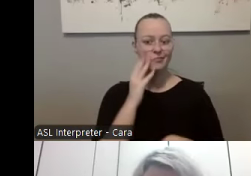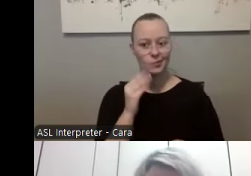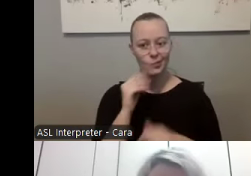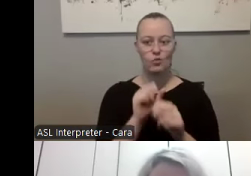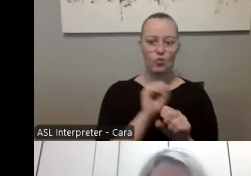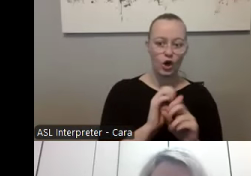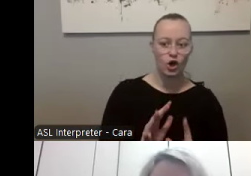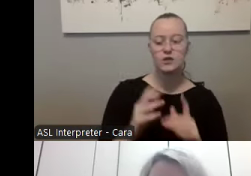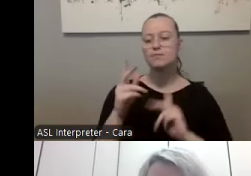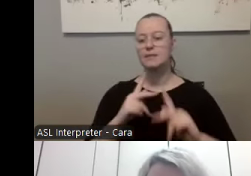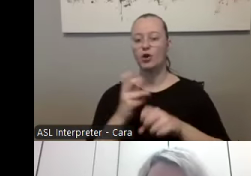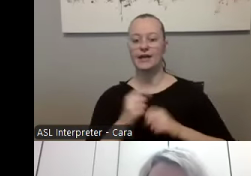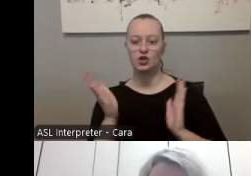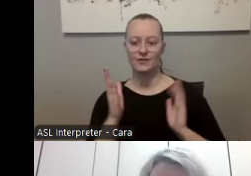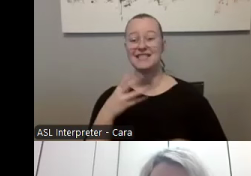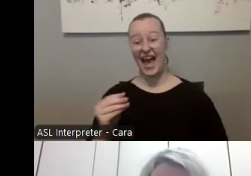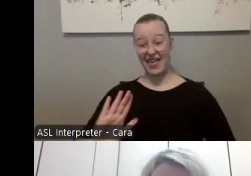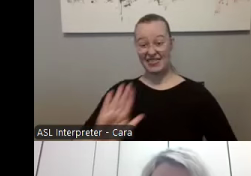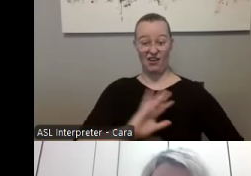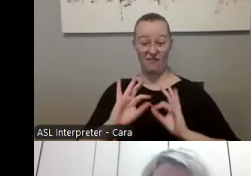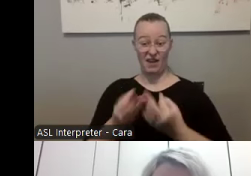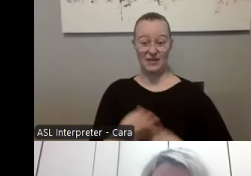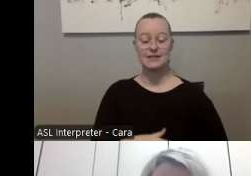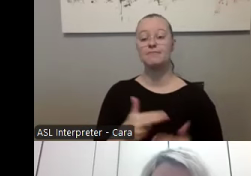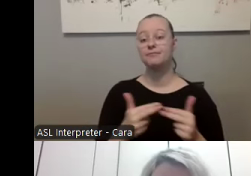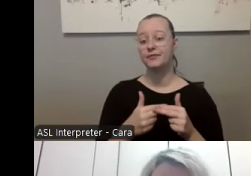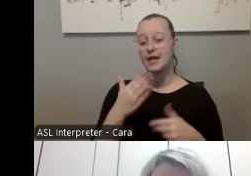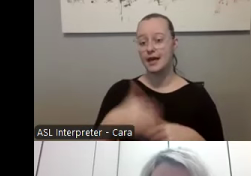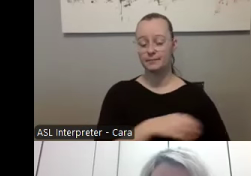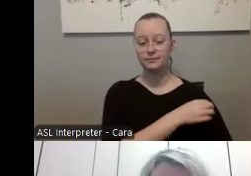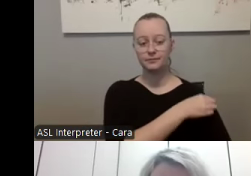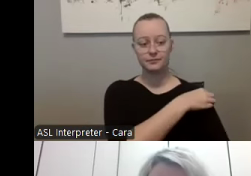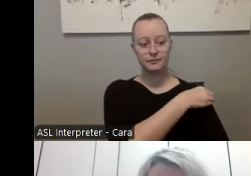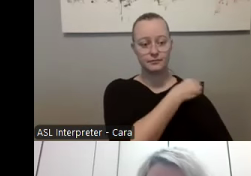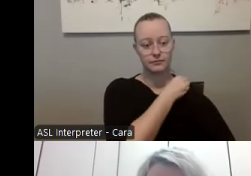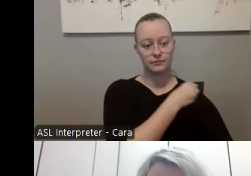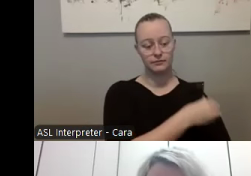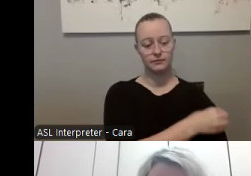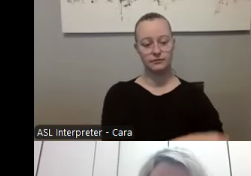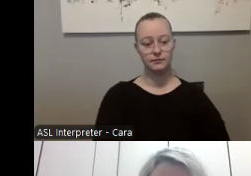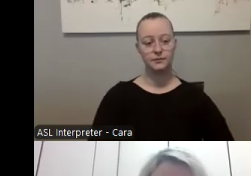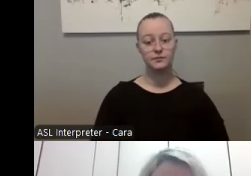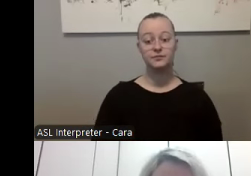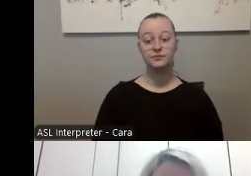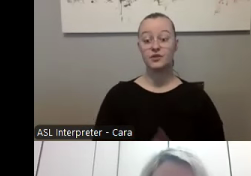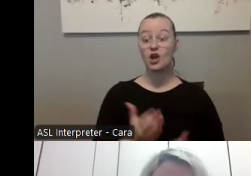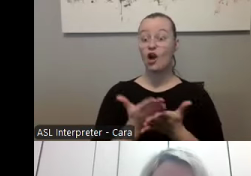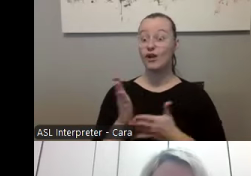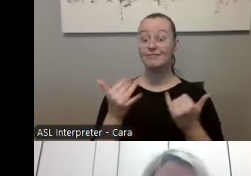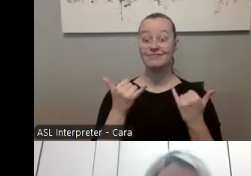and their families. Next slide please. All right. And now I will start in on our